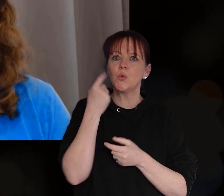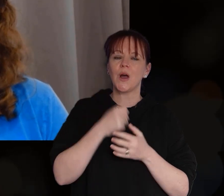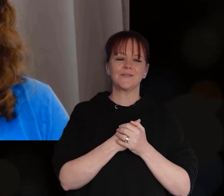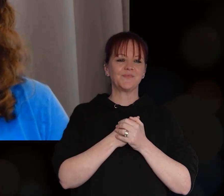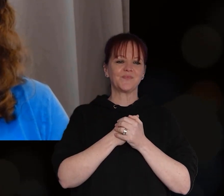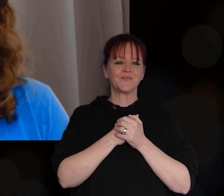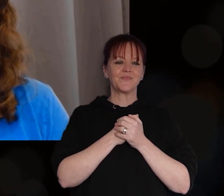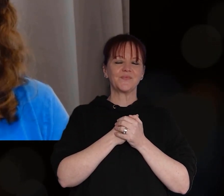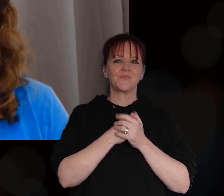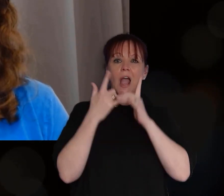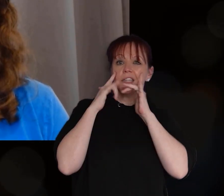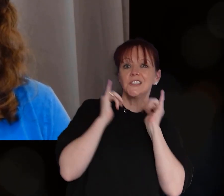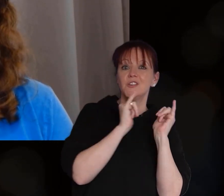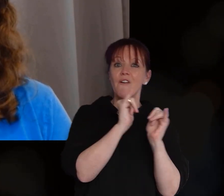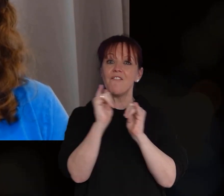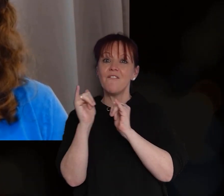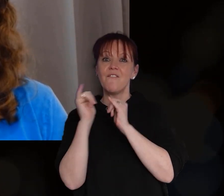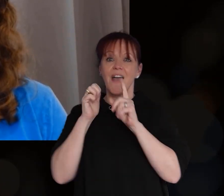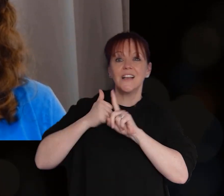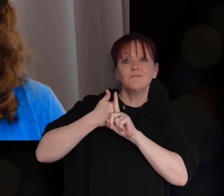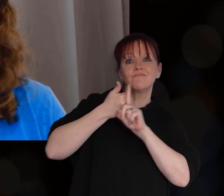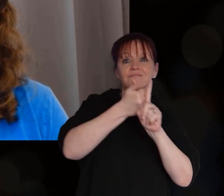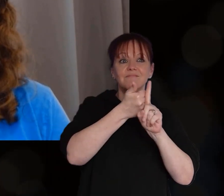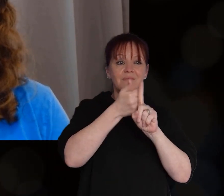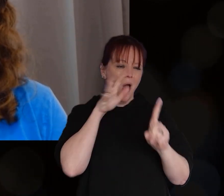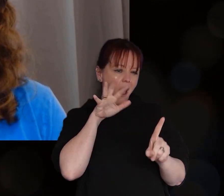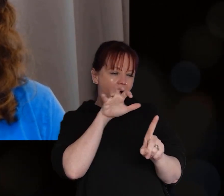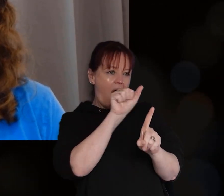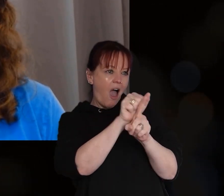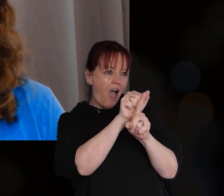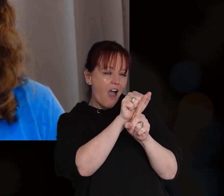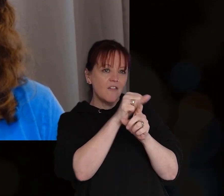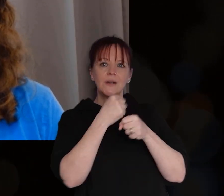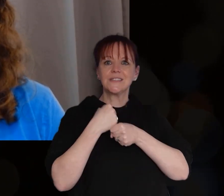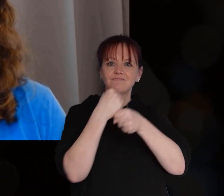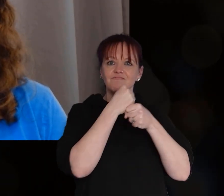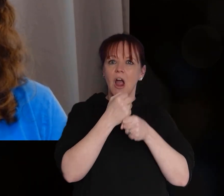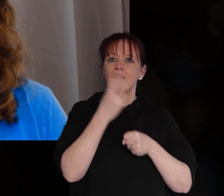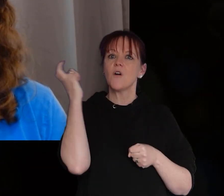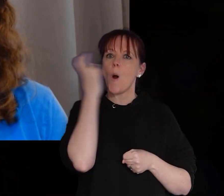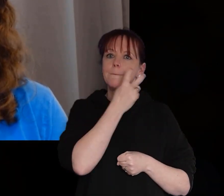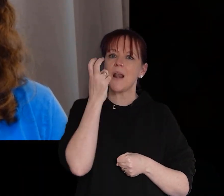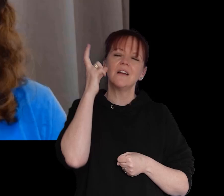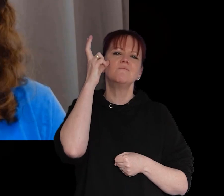"Surveyor: Facilitating Discovery Within Video Games for Blind and Low Vision Players"!